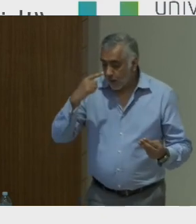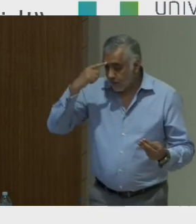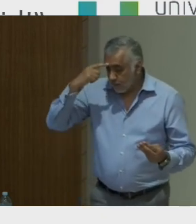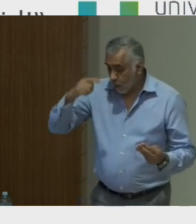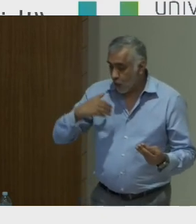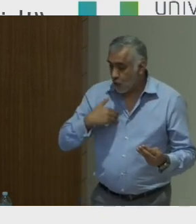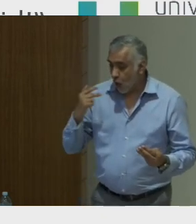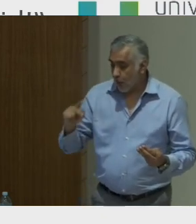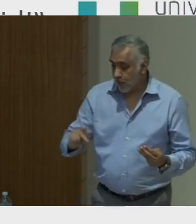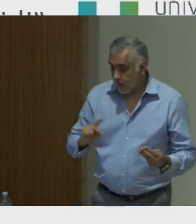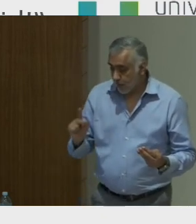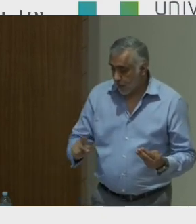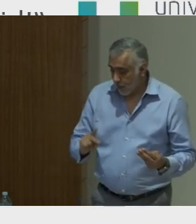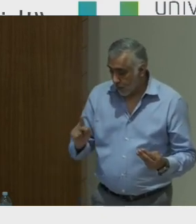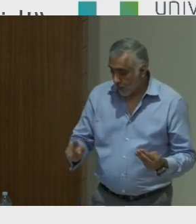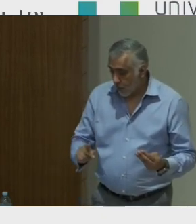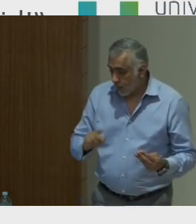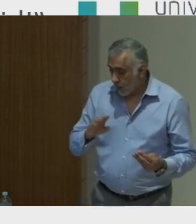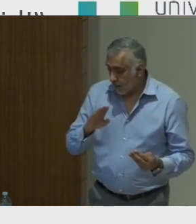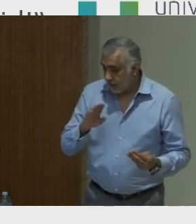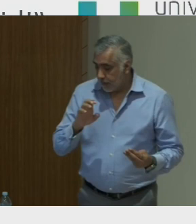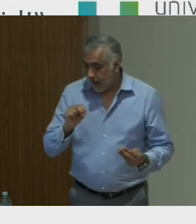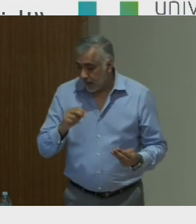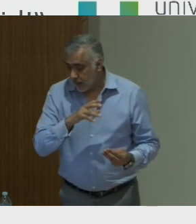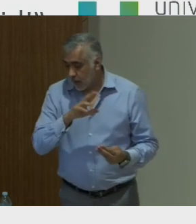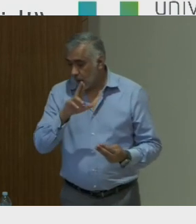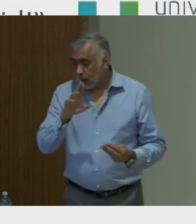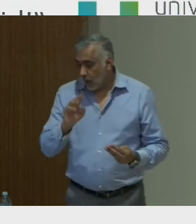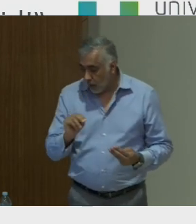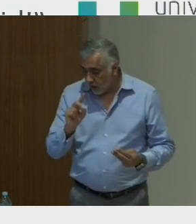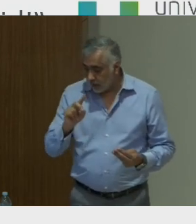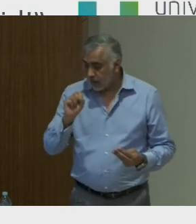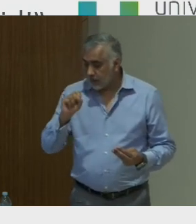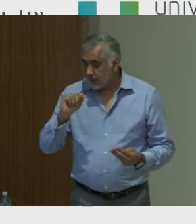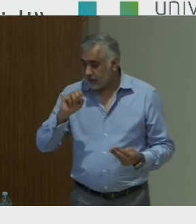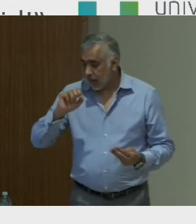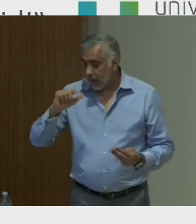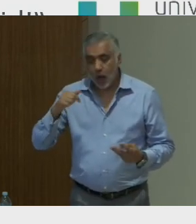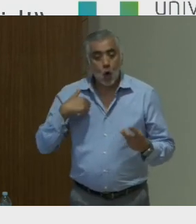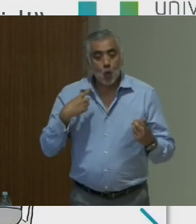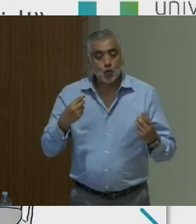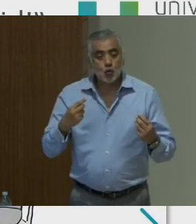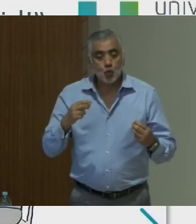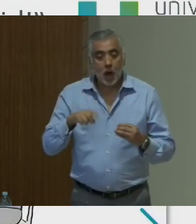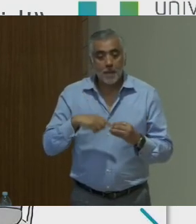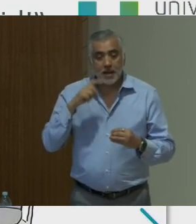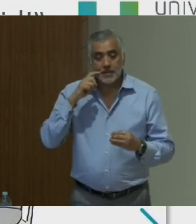people, Ben and Stella, what to do about sexual abuse, and there's a lot of information.